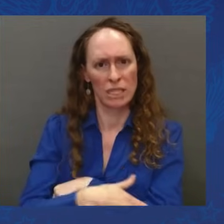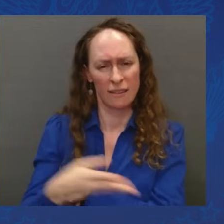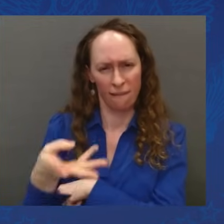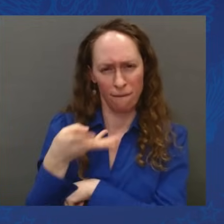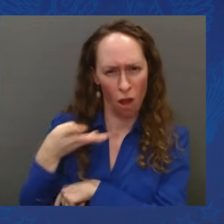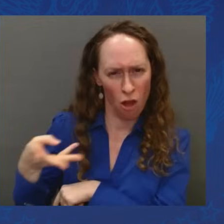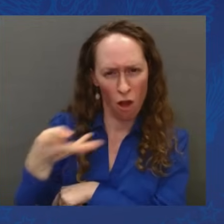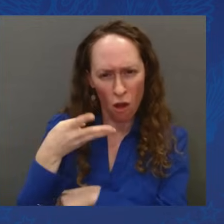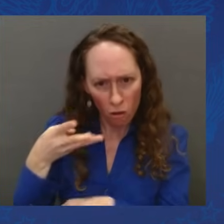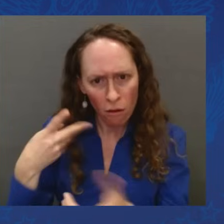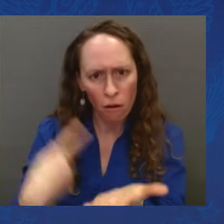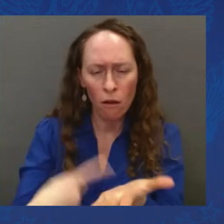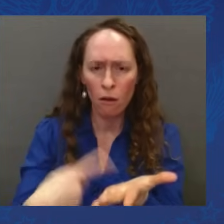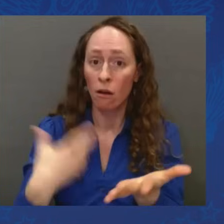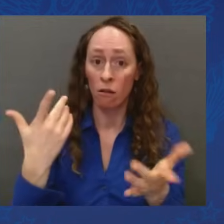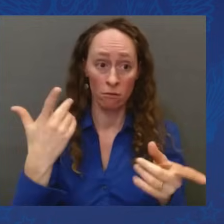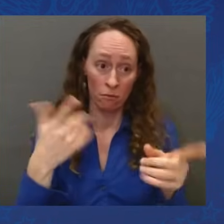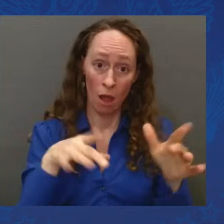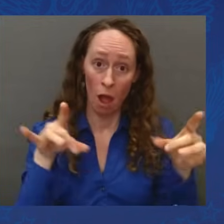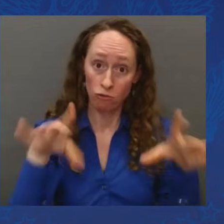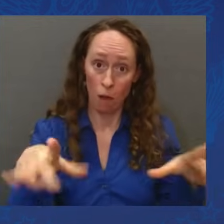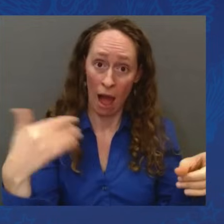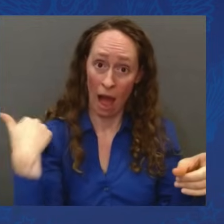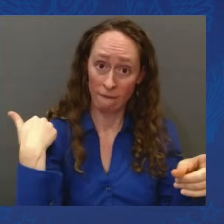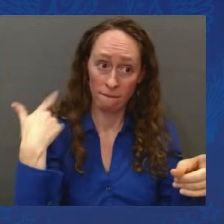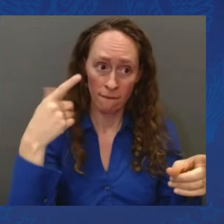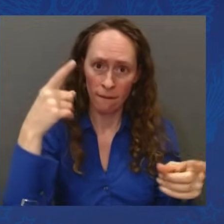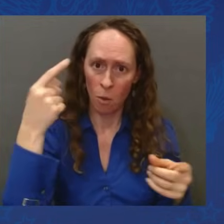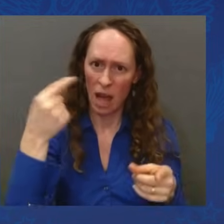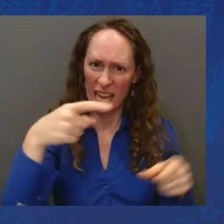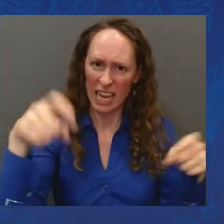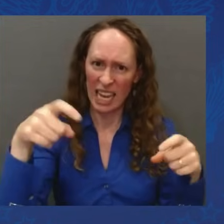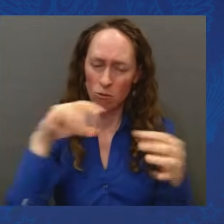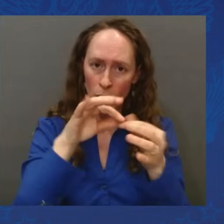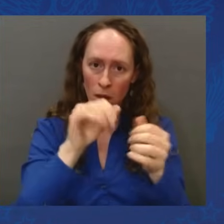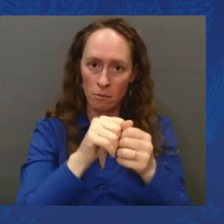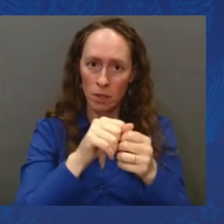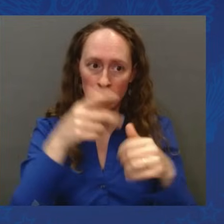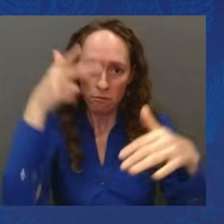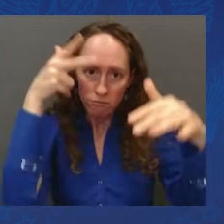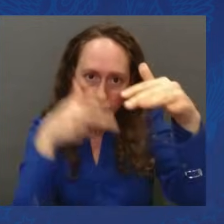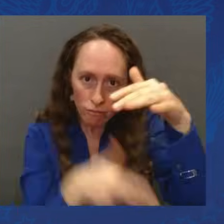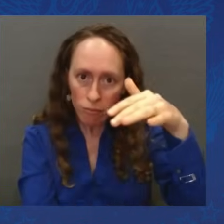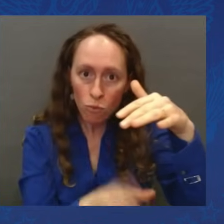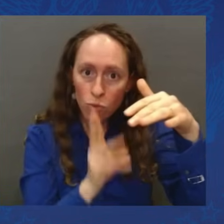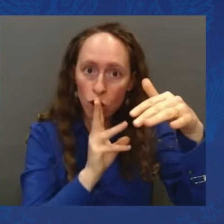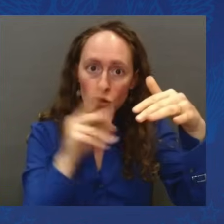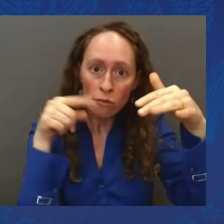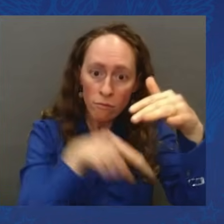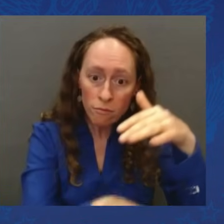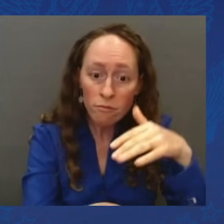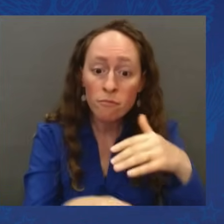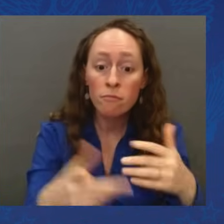So, our actions speak louder than our words. He fully understands. The Press: And because of the news of the day, sir,